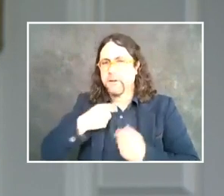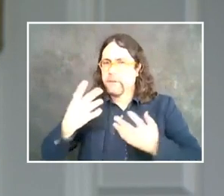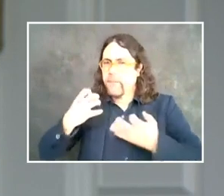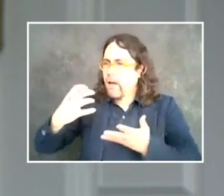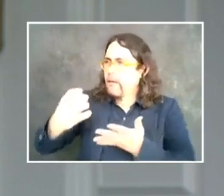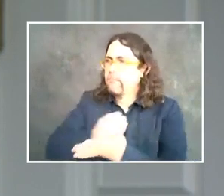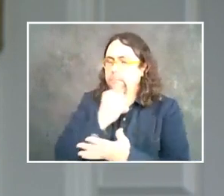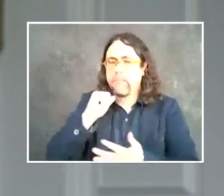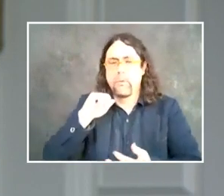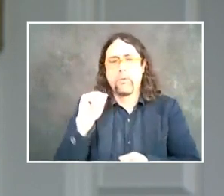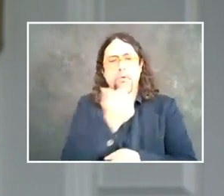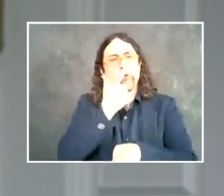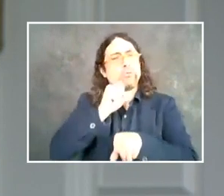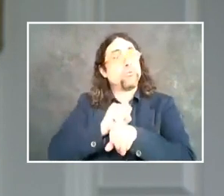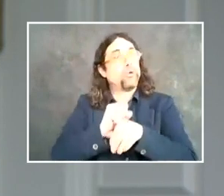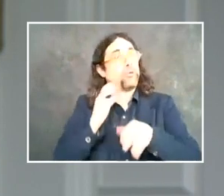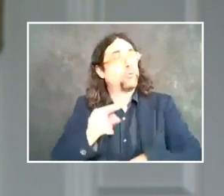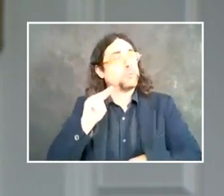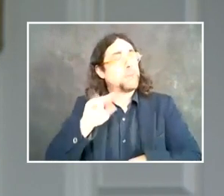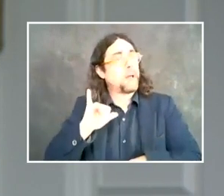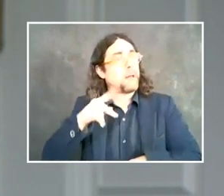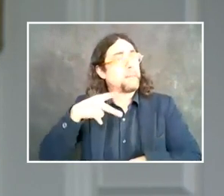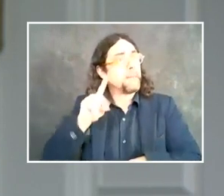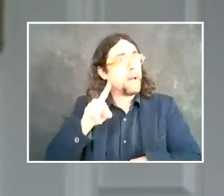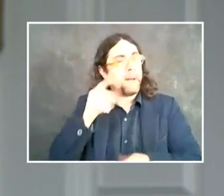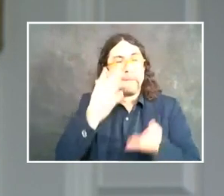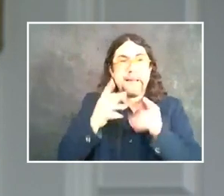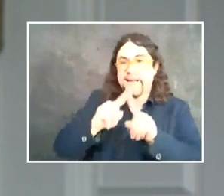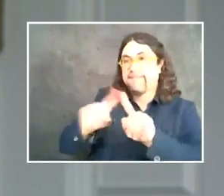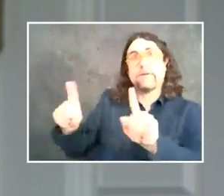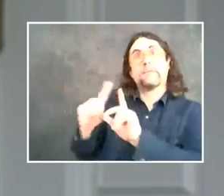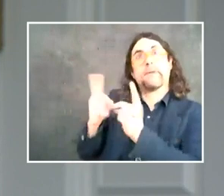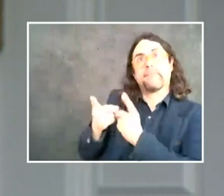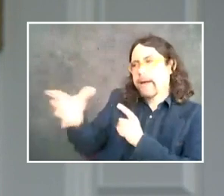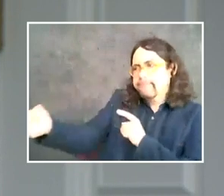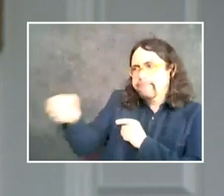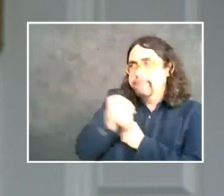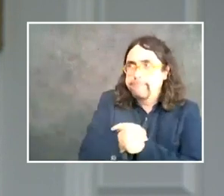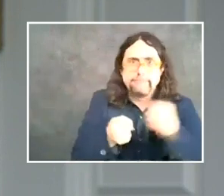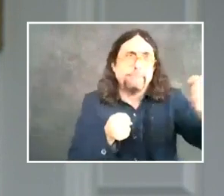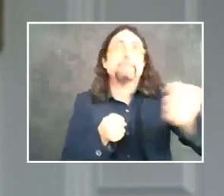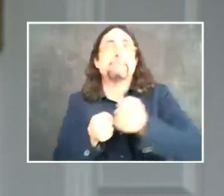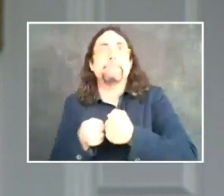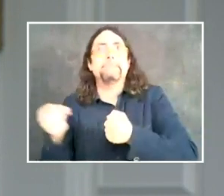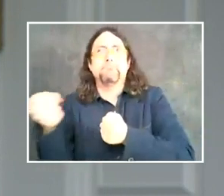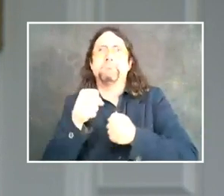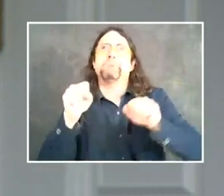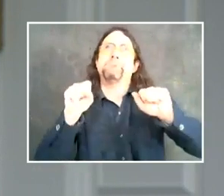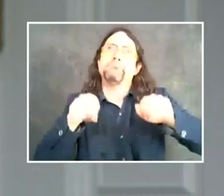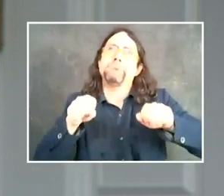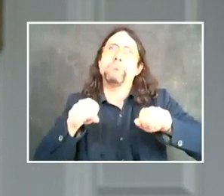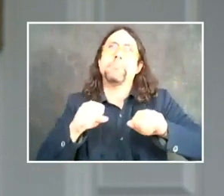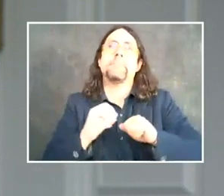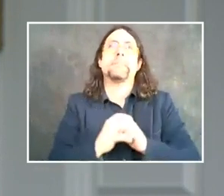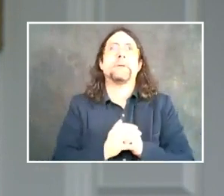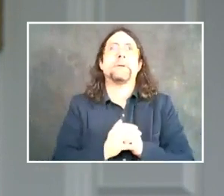WE'VE WORKED WITH OTHER CITY AGENCIES IN TERMS OF LENDING SOME OF OUR EXPERTISE TO OTHER